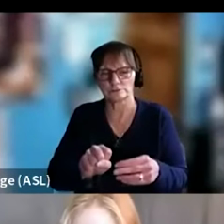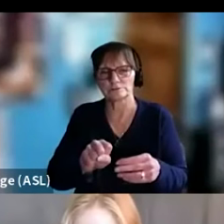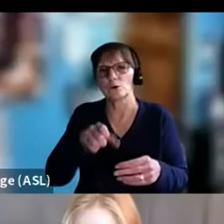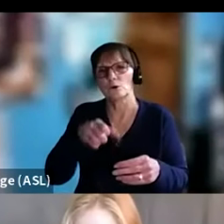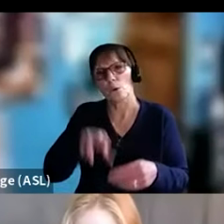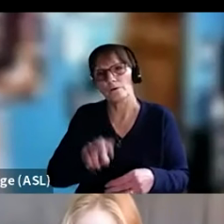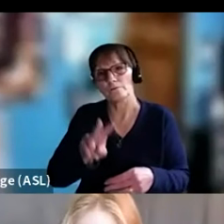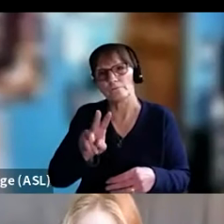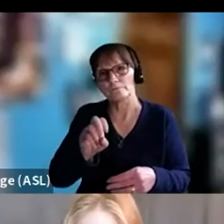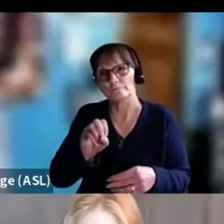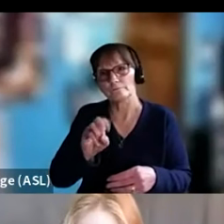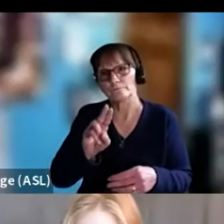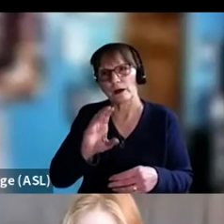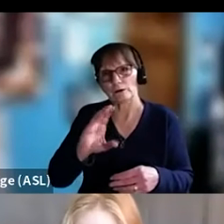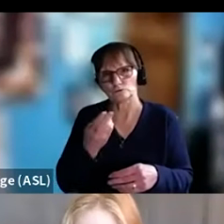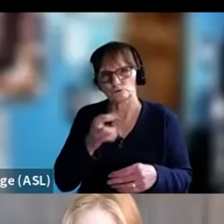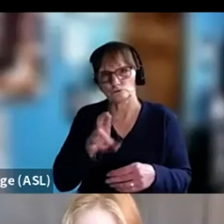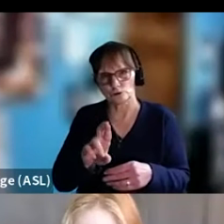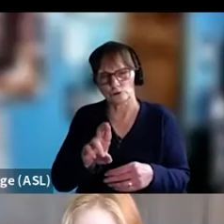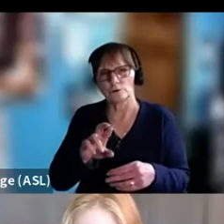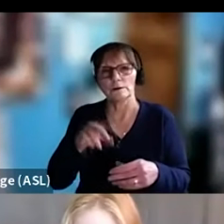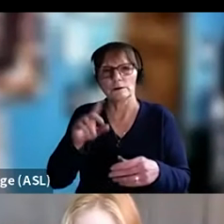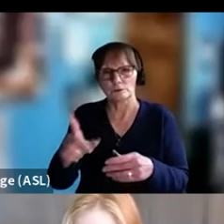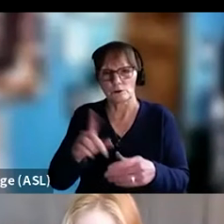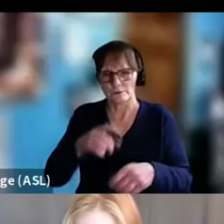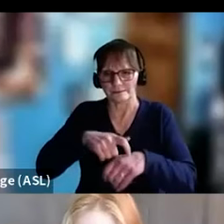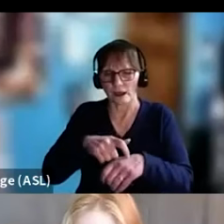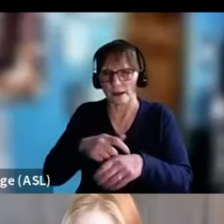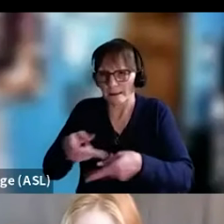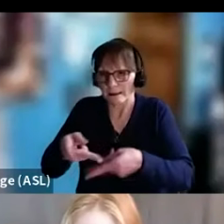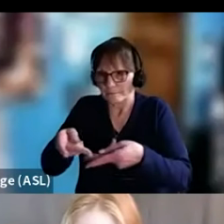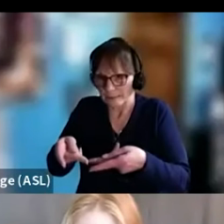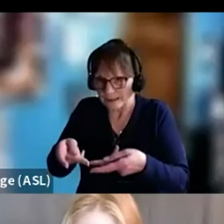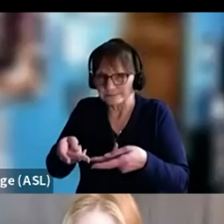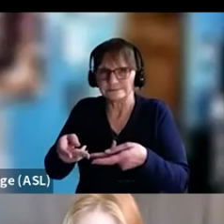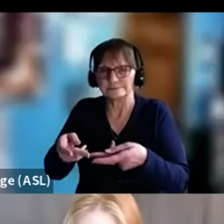And so giving people the time and space to recover and recuperate,